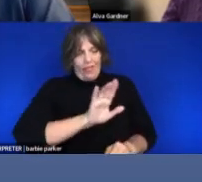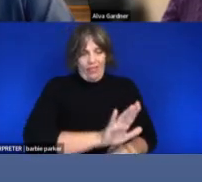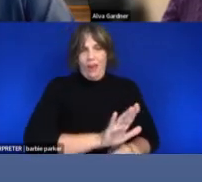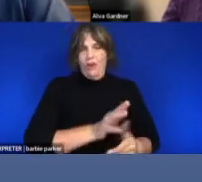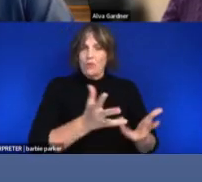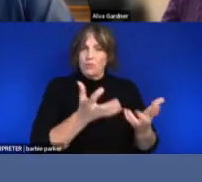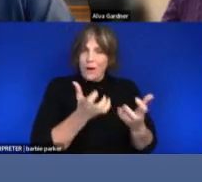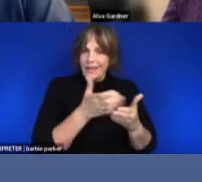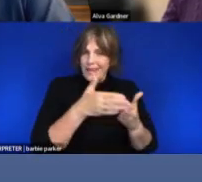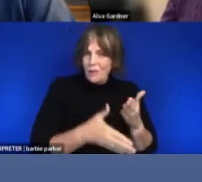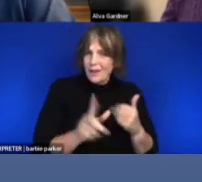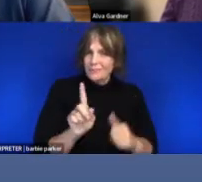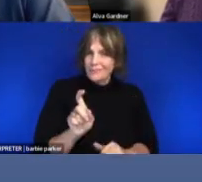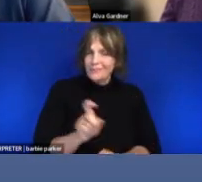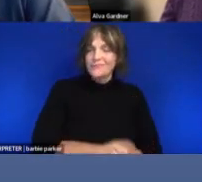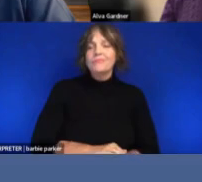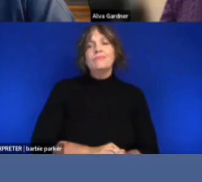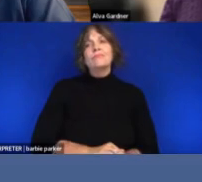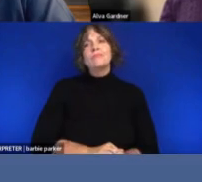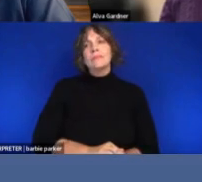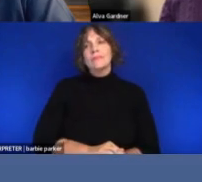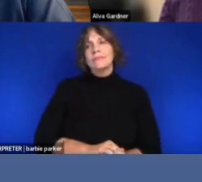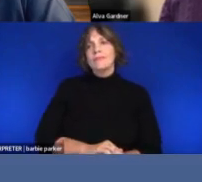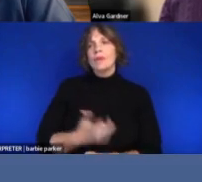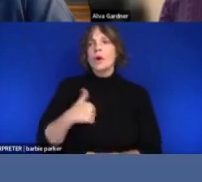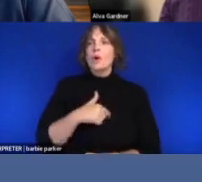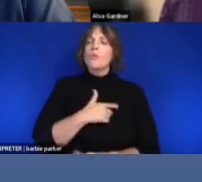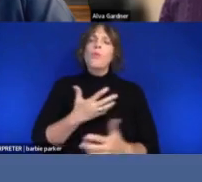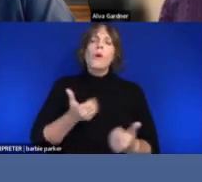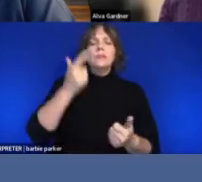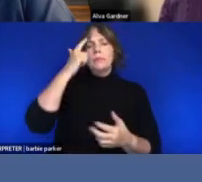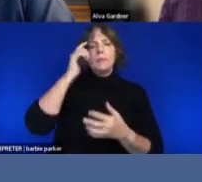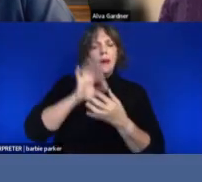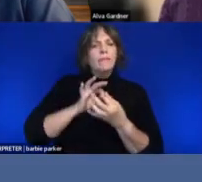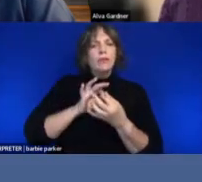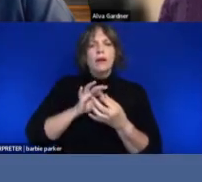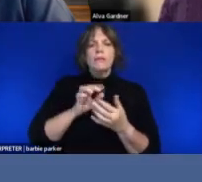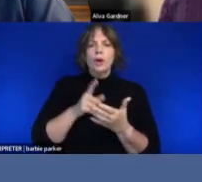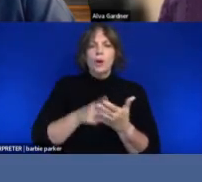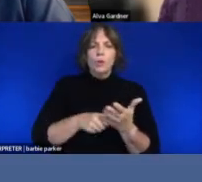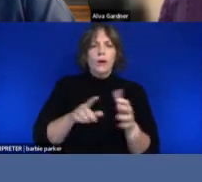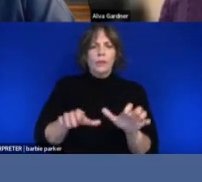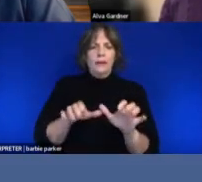really need to be mindful of is what we have done, is we've created outcomes and goals that